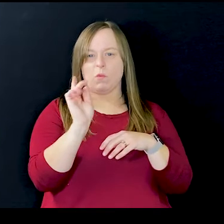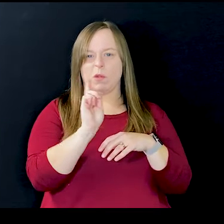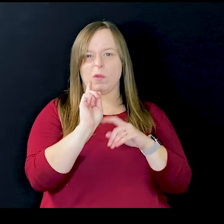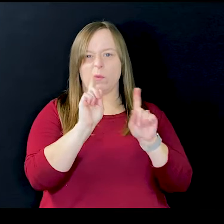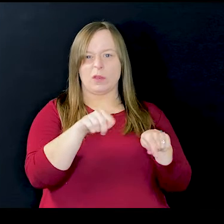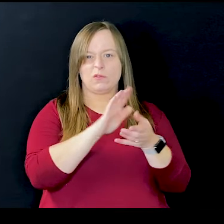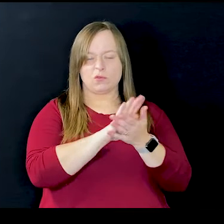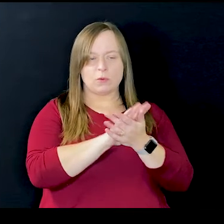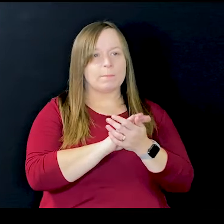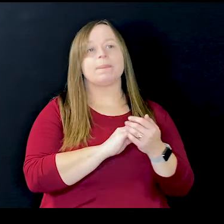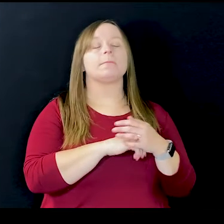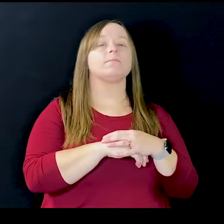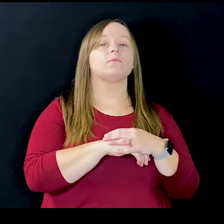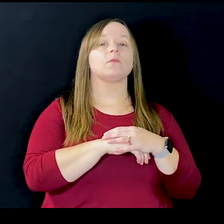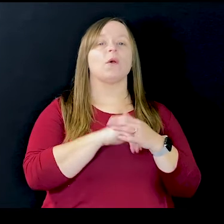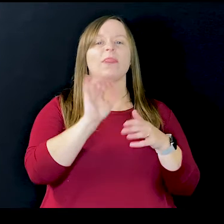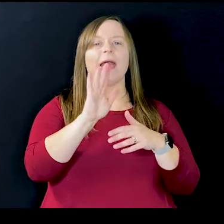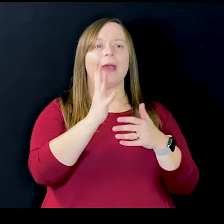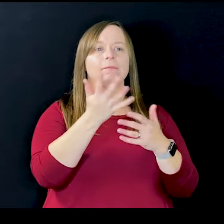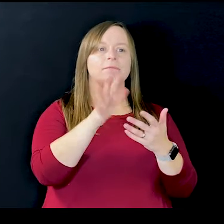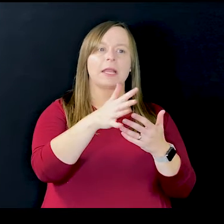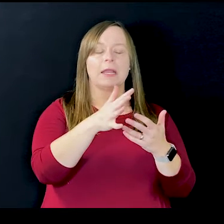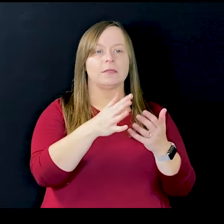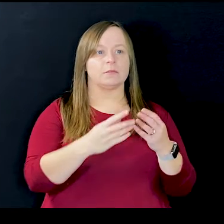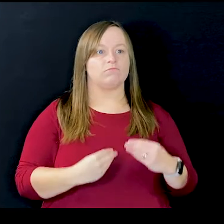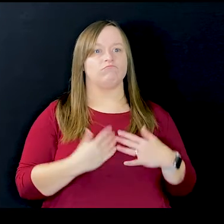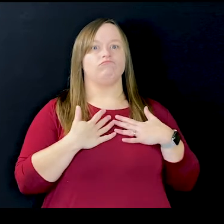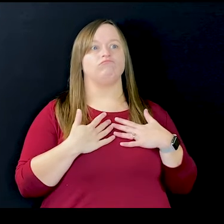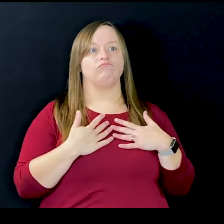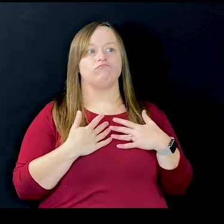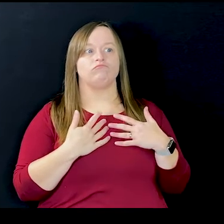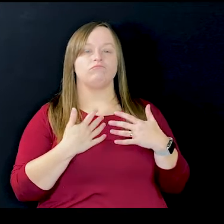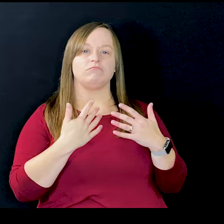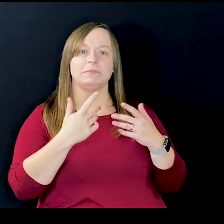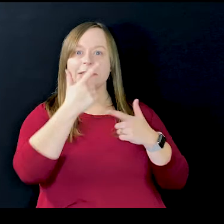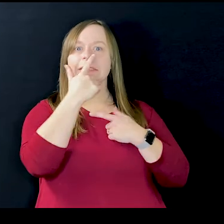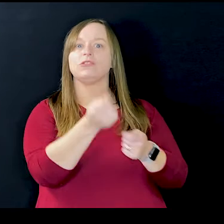So that kind of sparked an interest